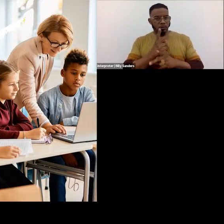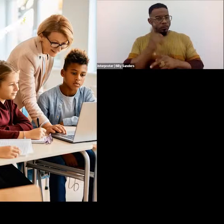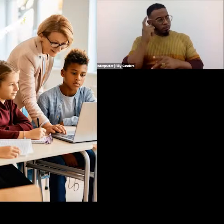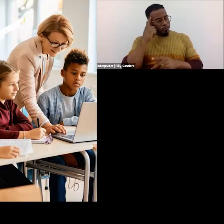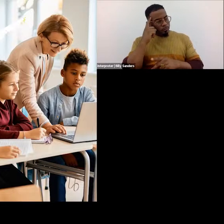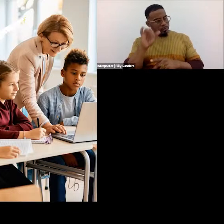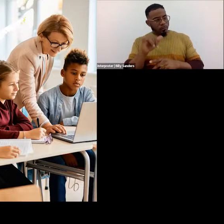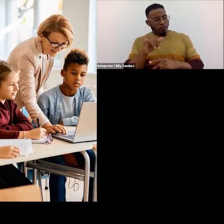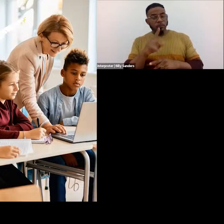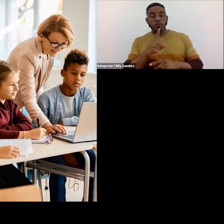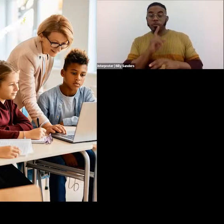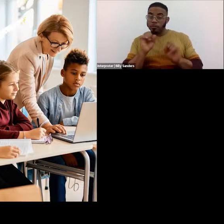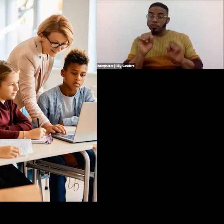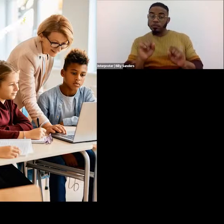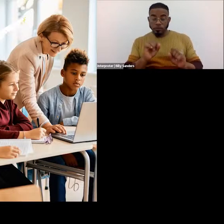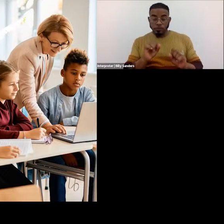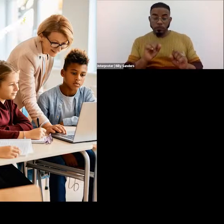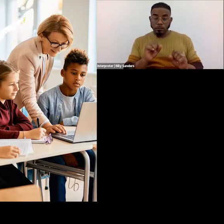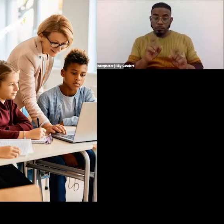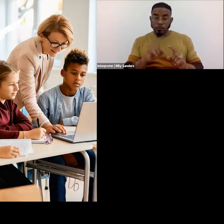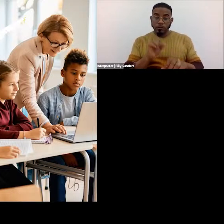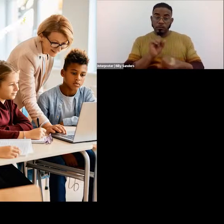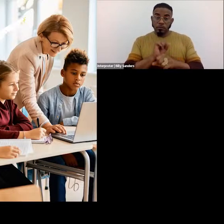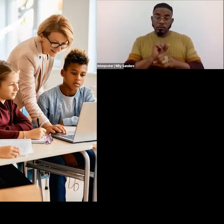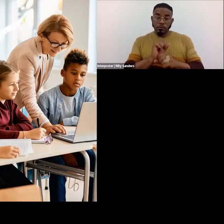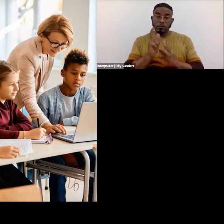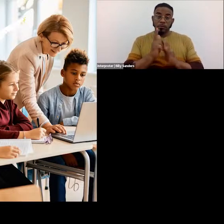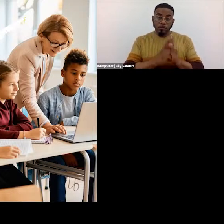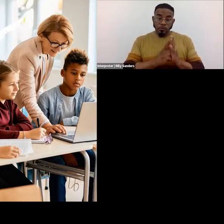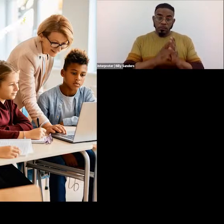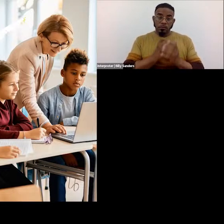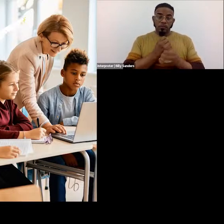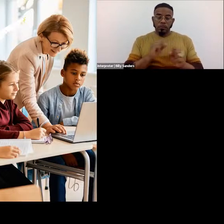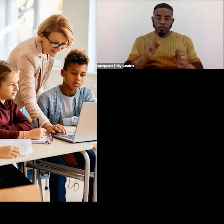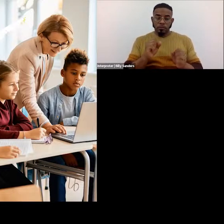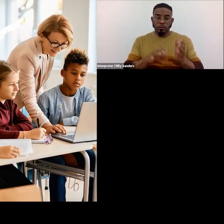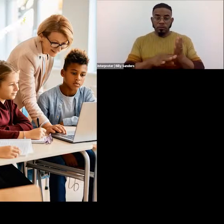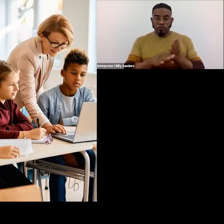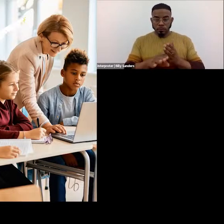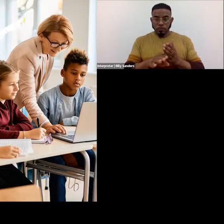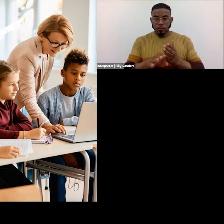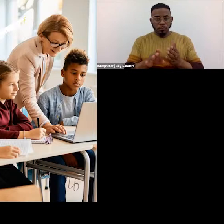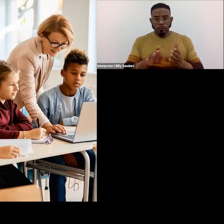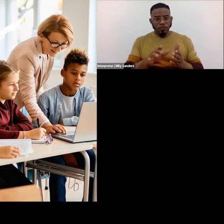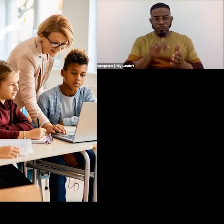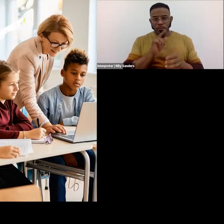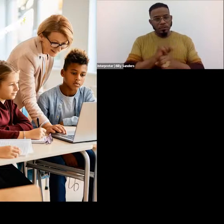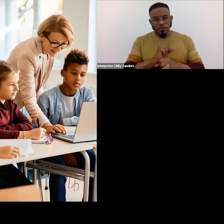that it is possible to employ a legally emancipated minor but that doesn't necessarily mean